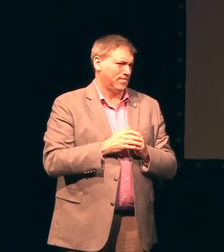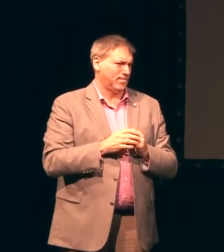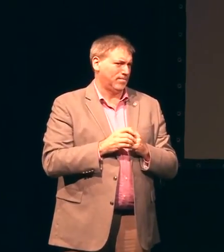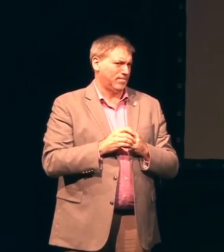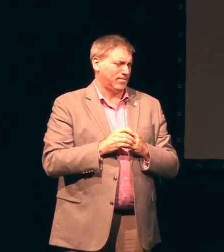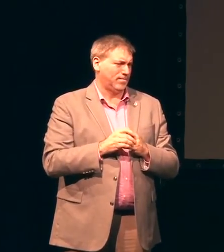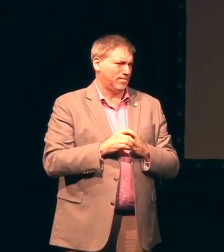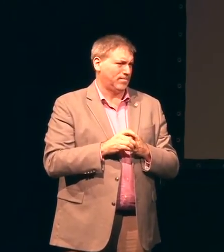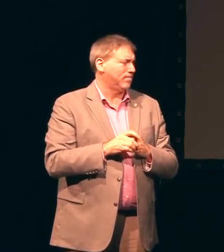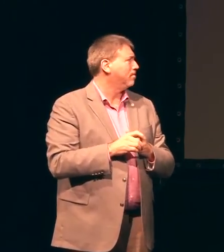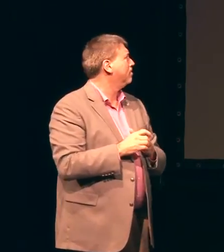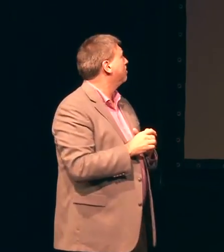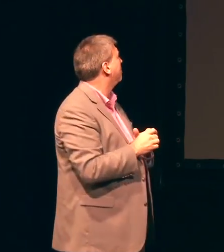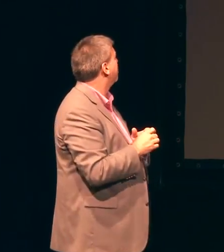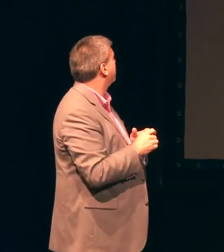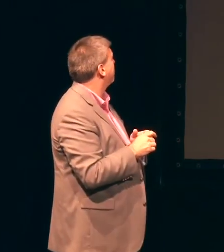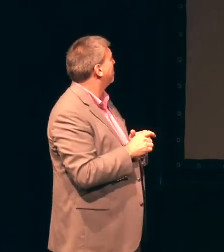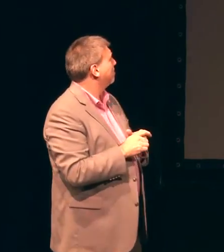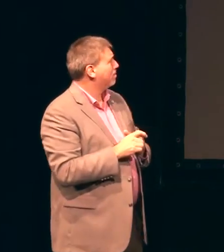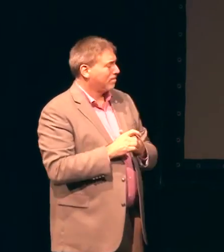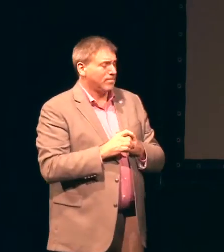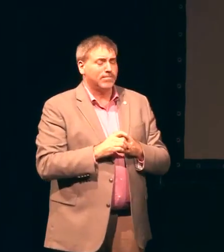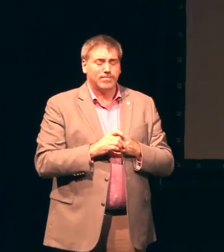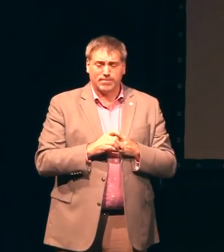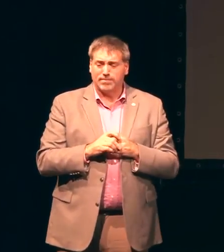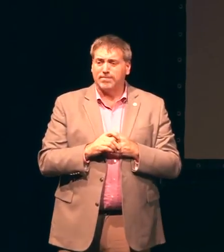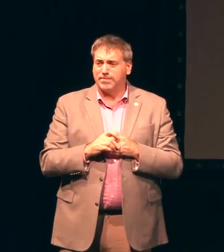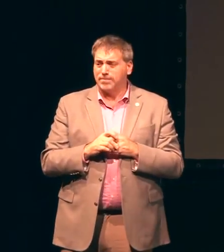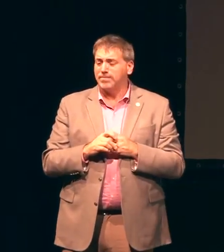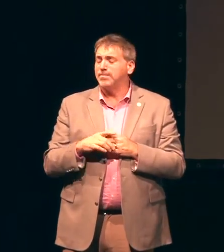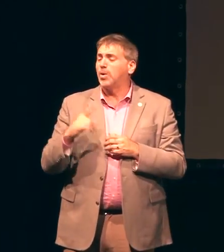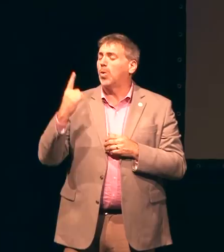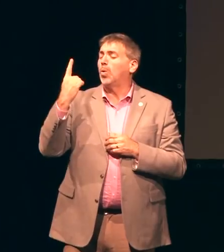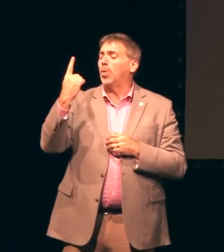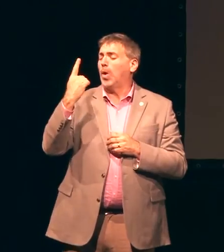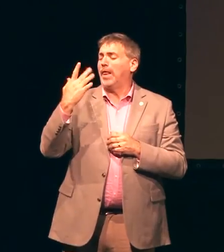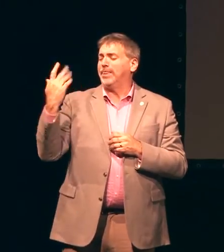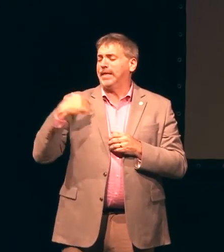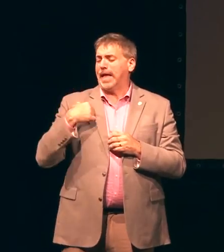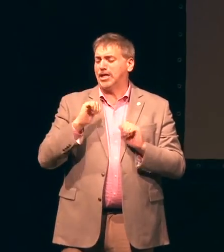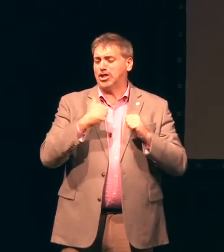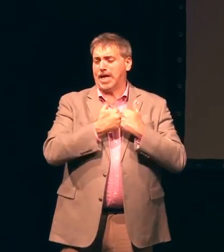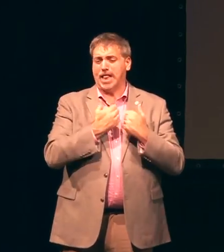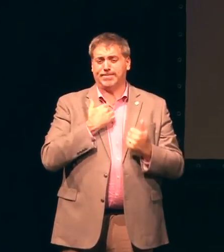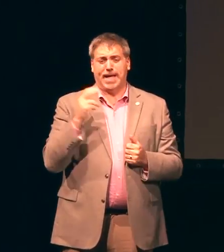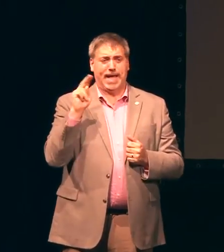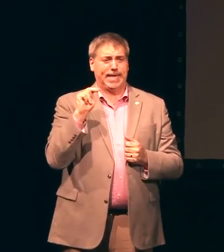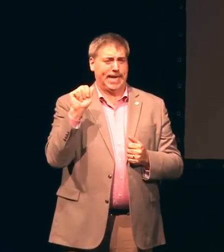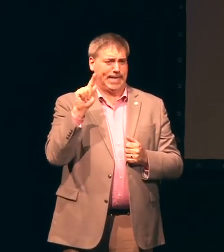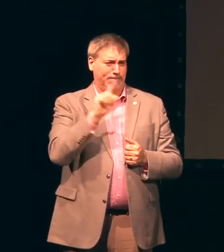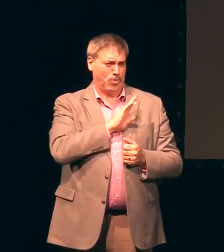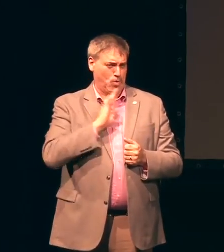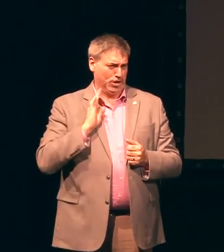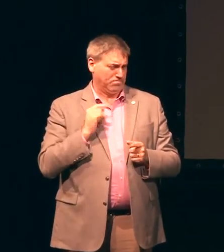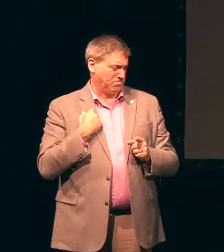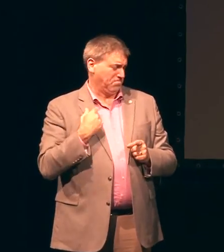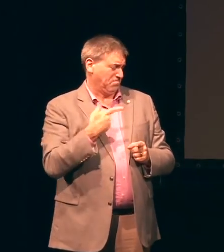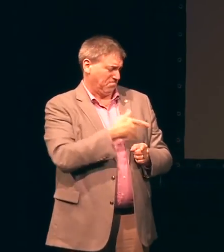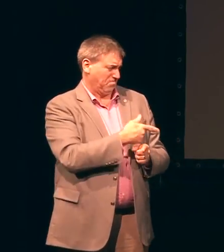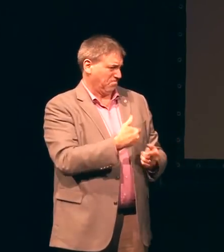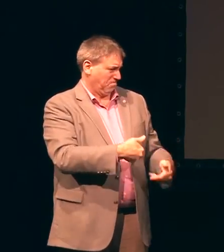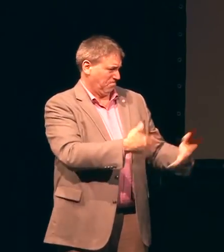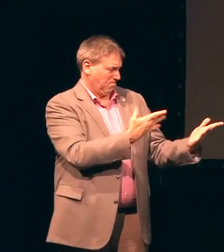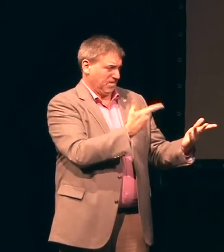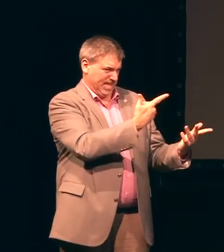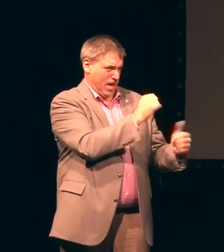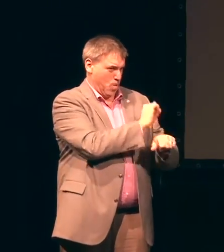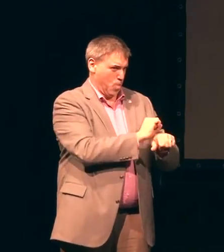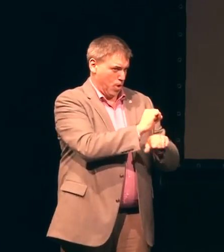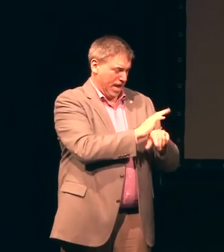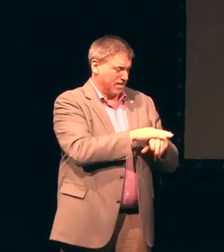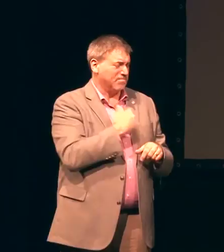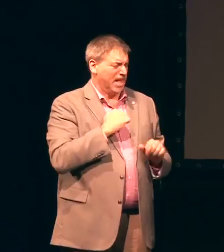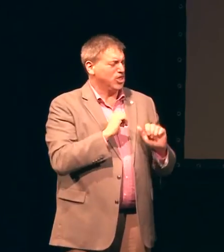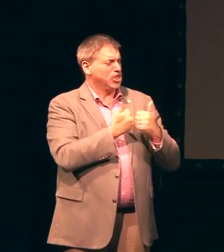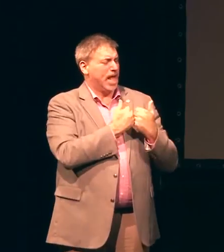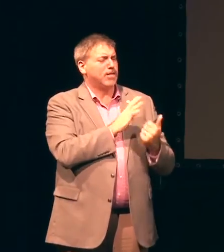part of the process. I challenge my board, what